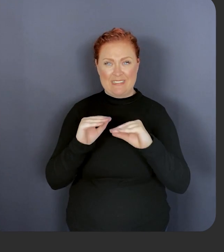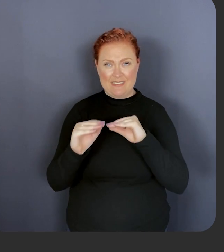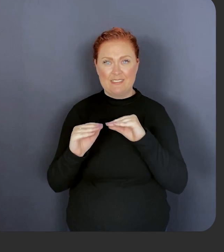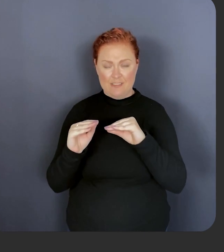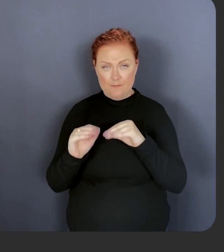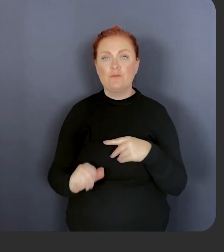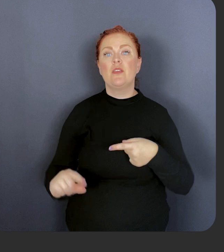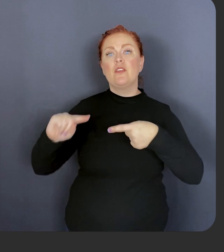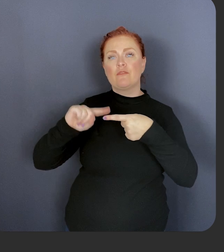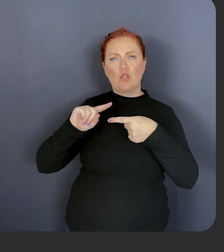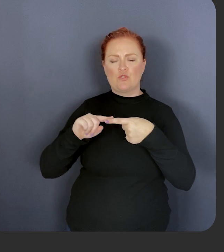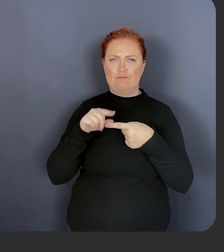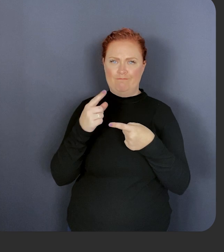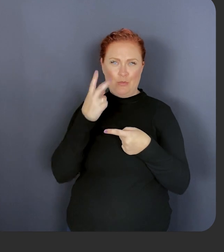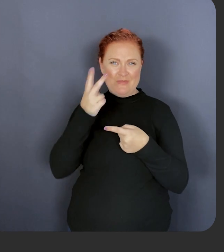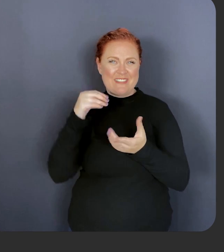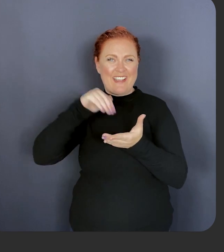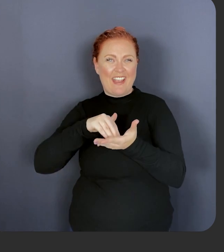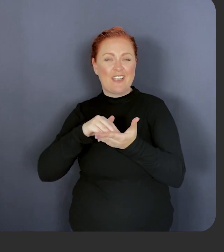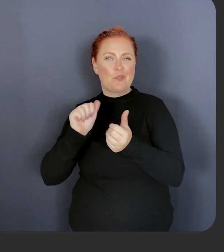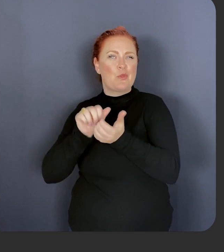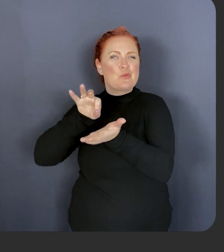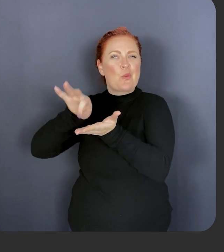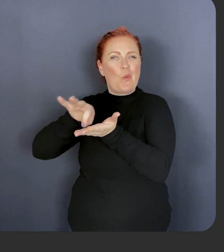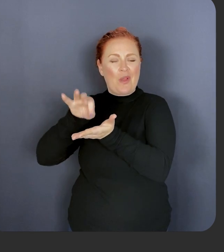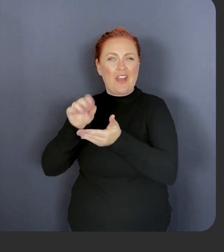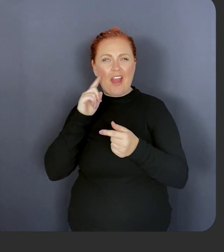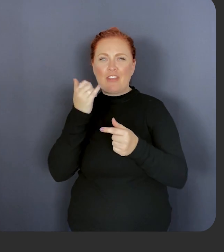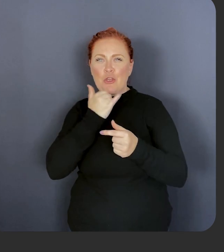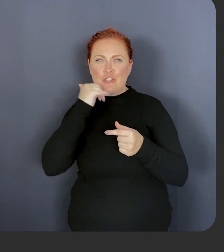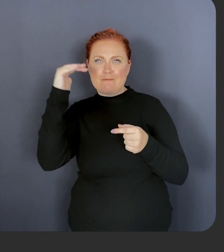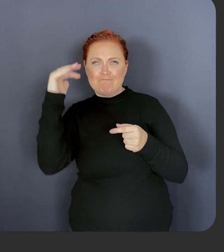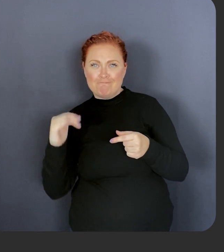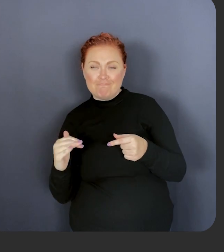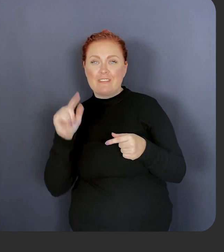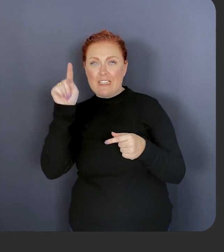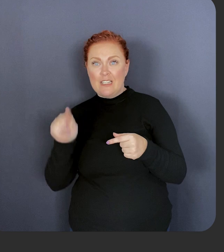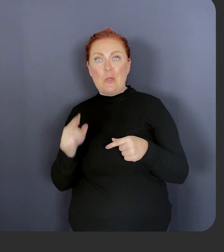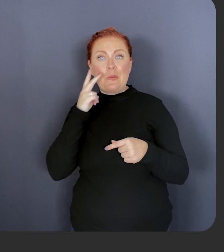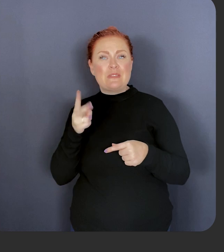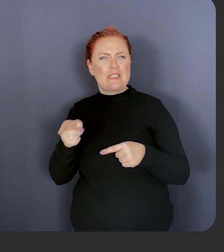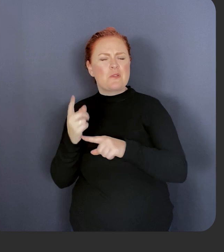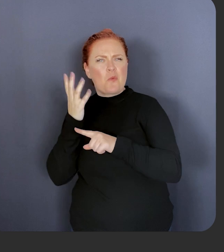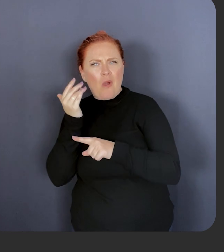And the first, we can actually see again in that Lighthouse score if I go back. But we can see that it's getting mad